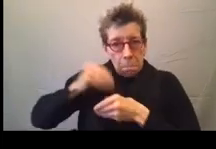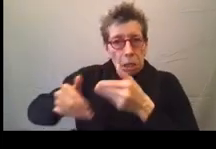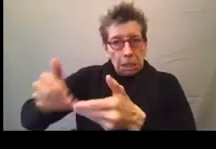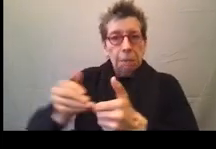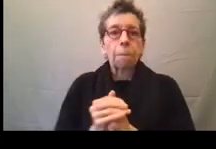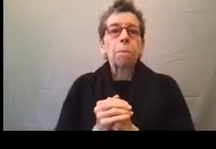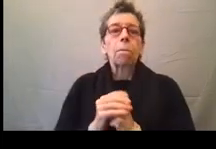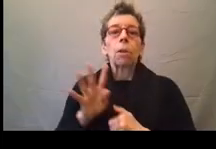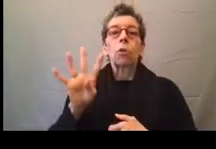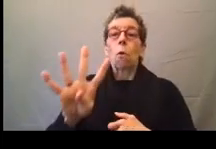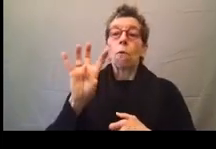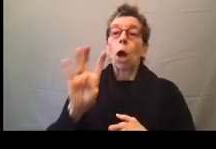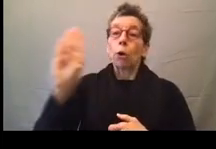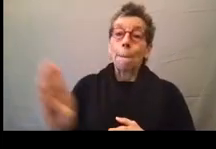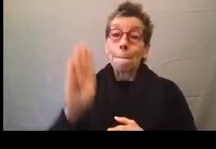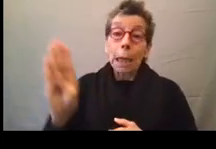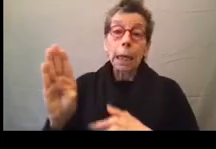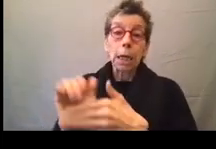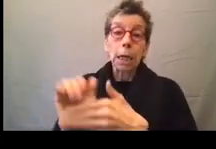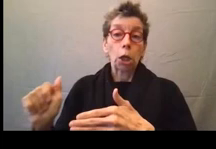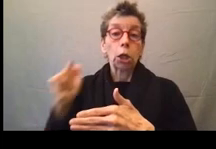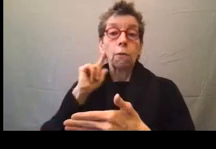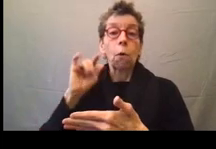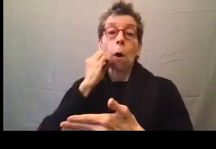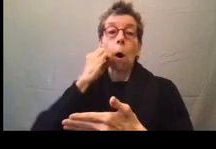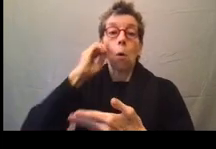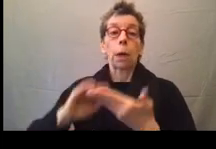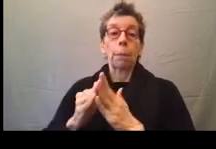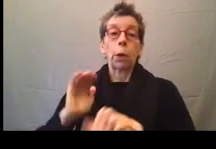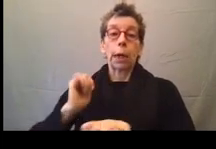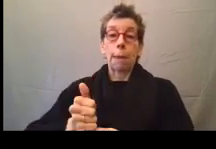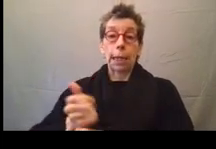for home and community based services, the package also expands long term services under